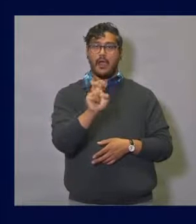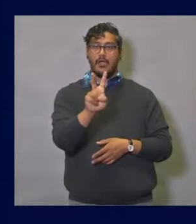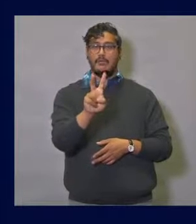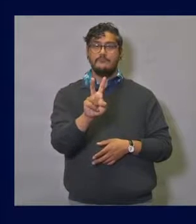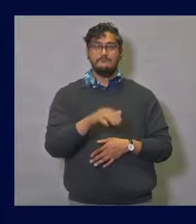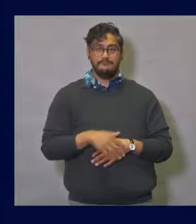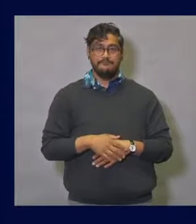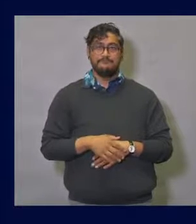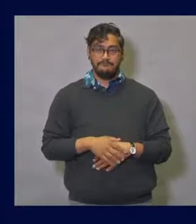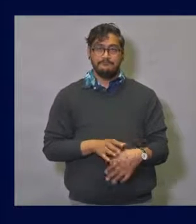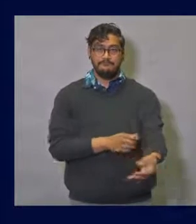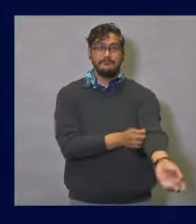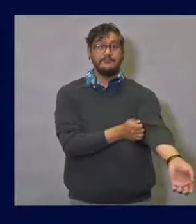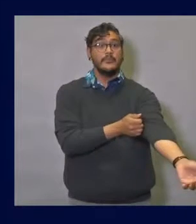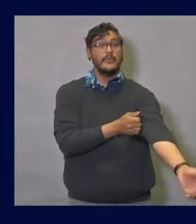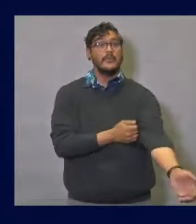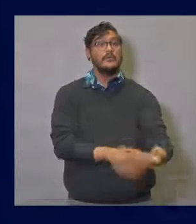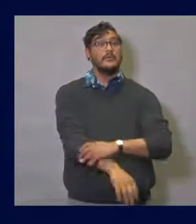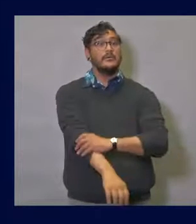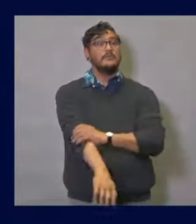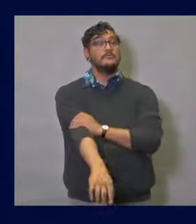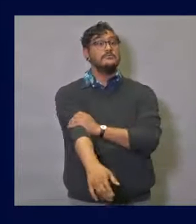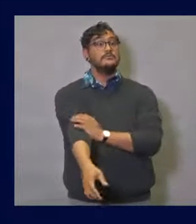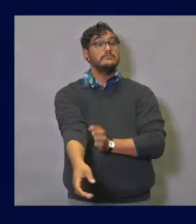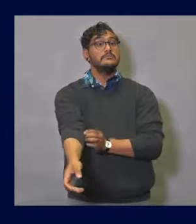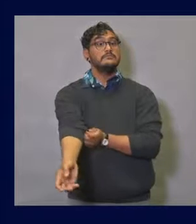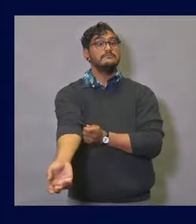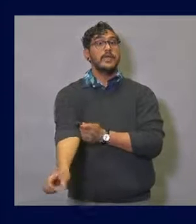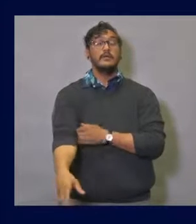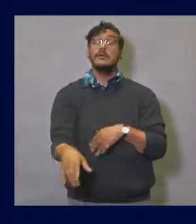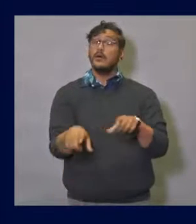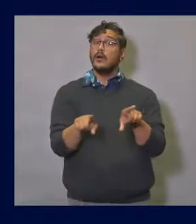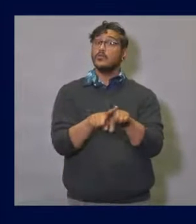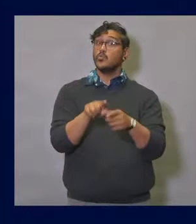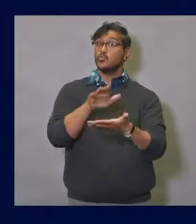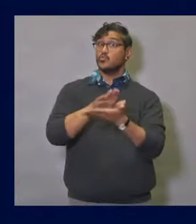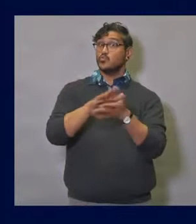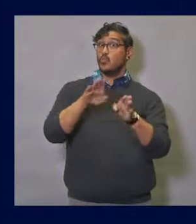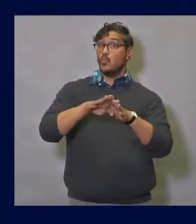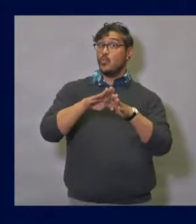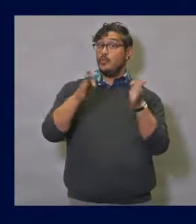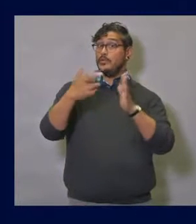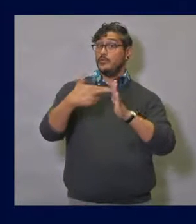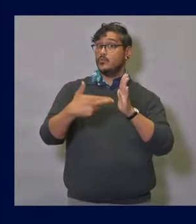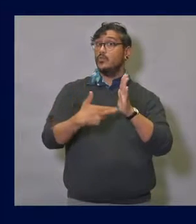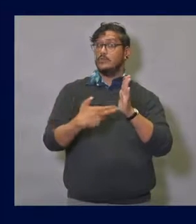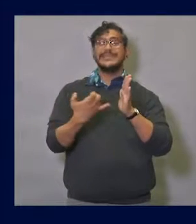PUBLICHEAL